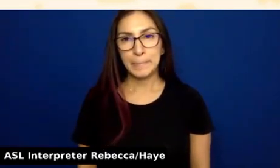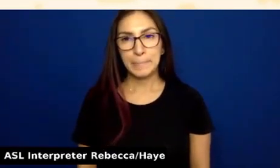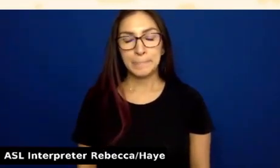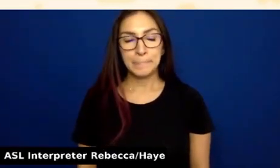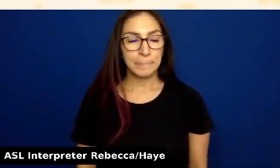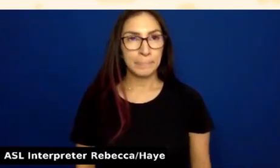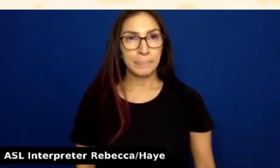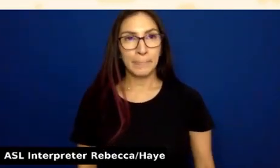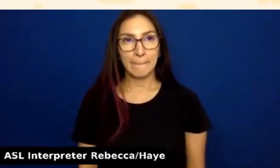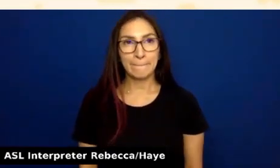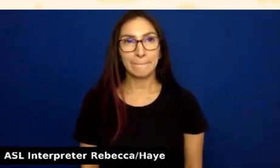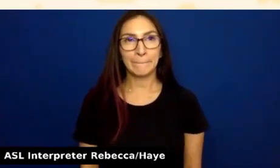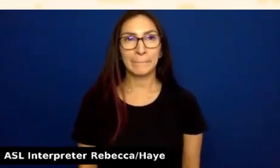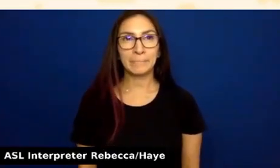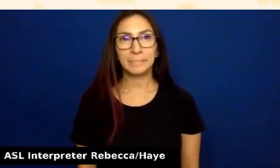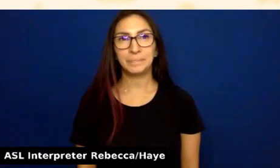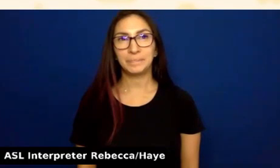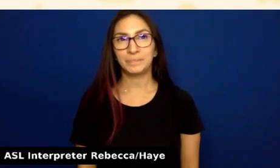So here we can see that these are not underlined.